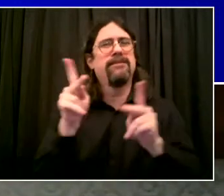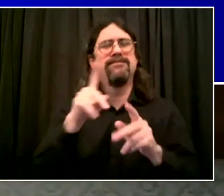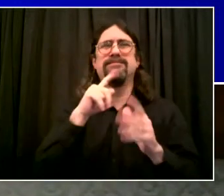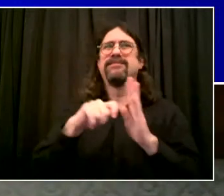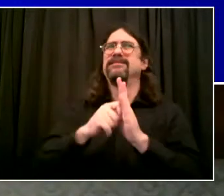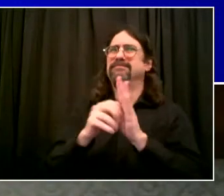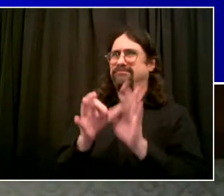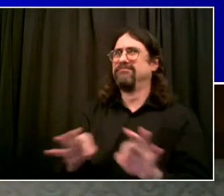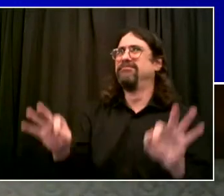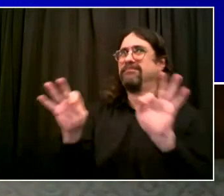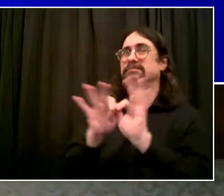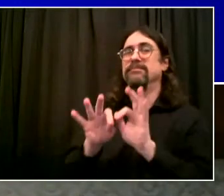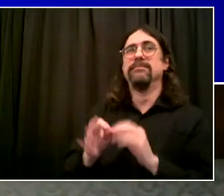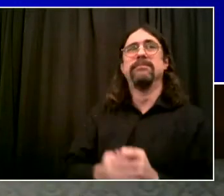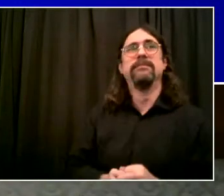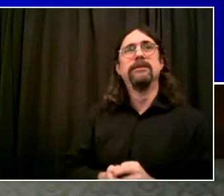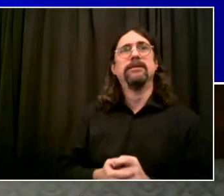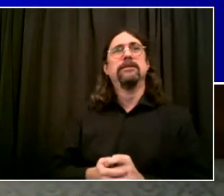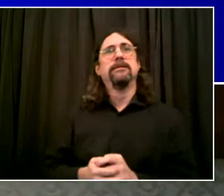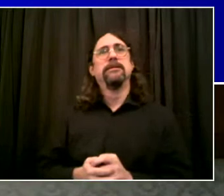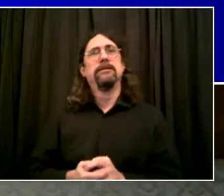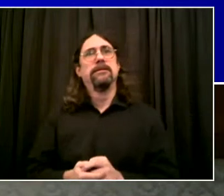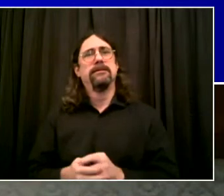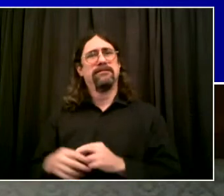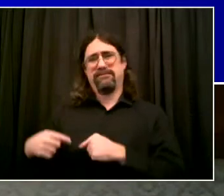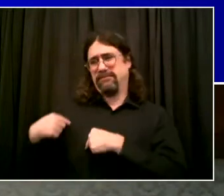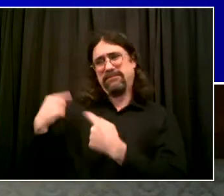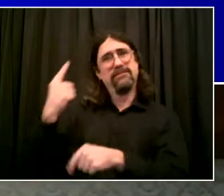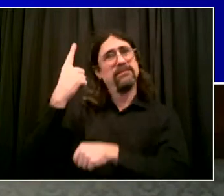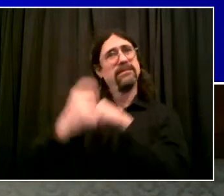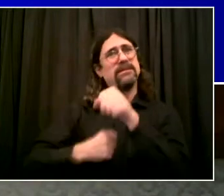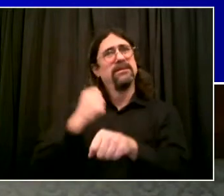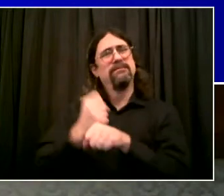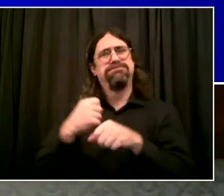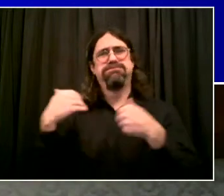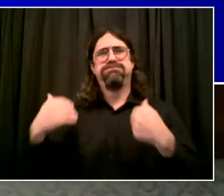STATE STEP BACKWARDS OVER R THE LAST YEAR,